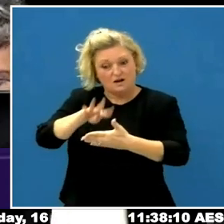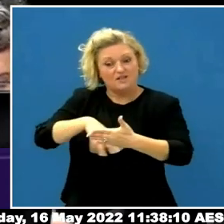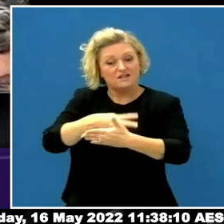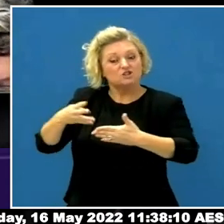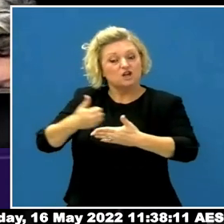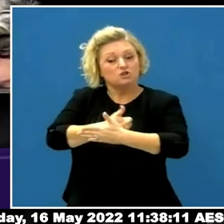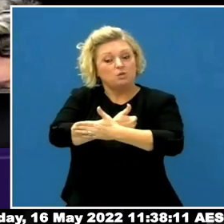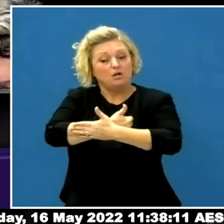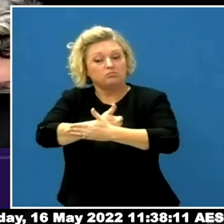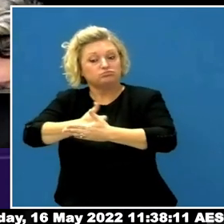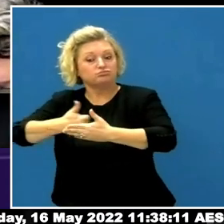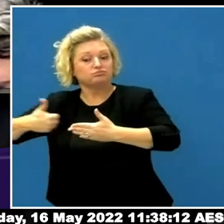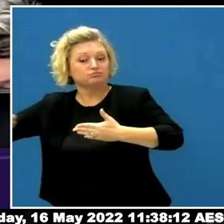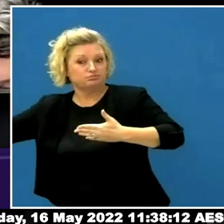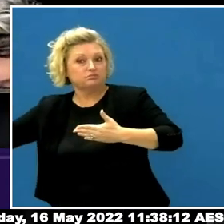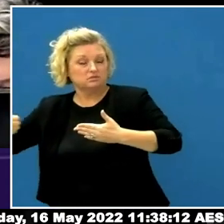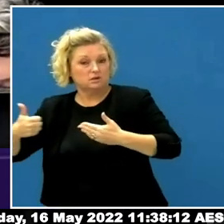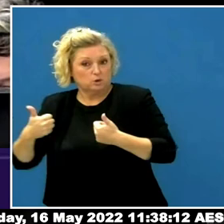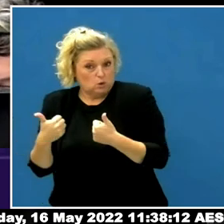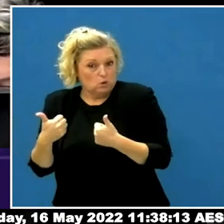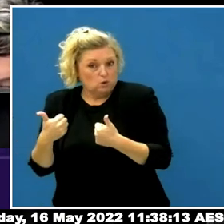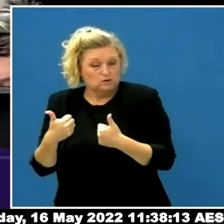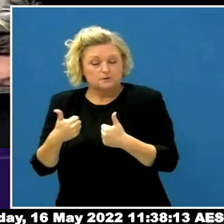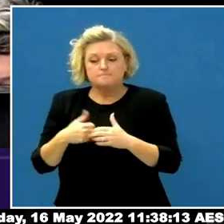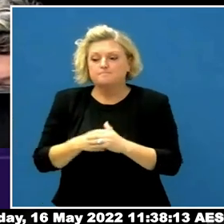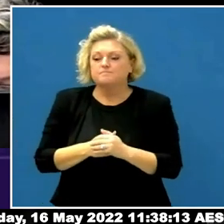Was there a time that the personal care would start and end?